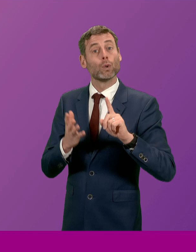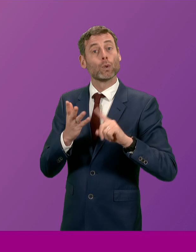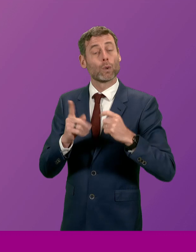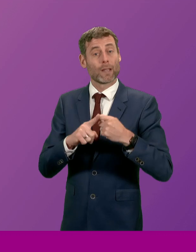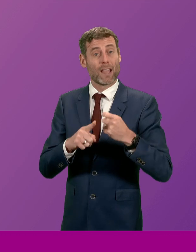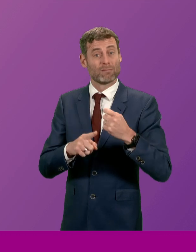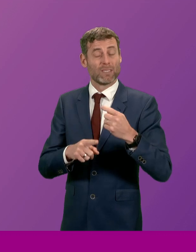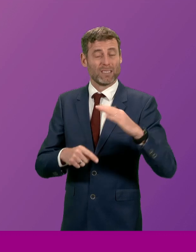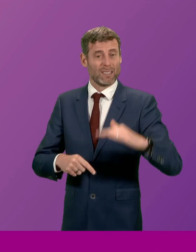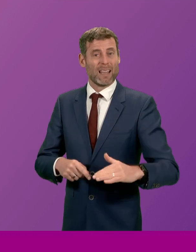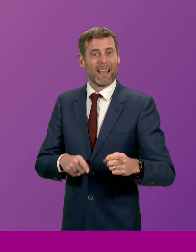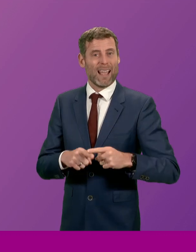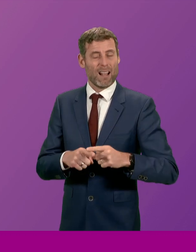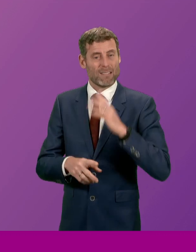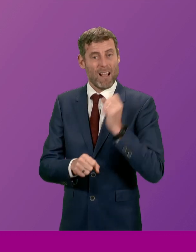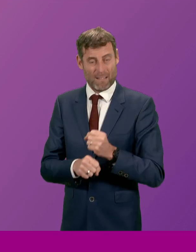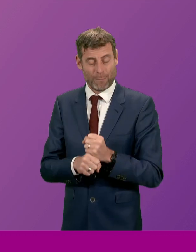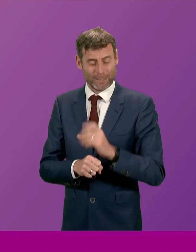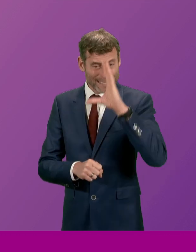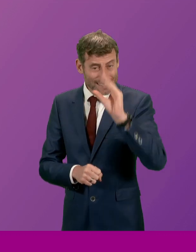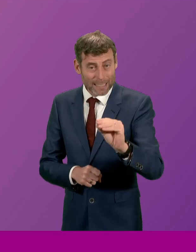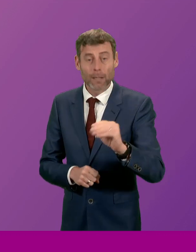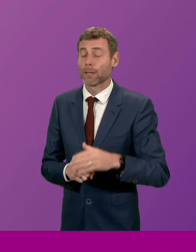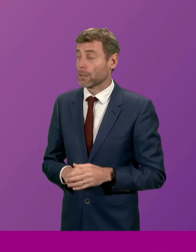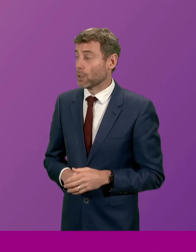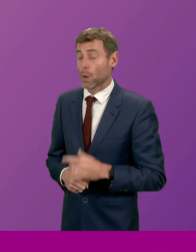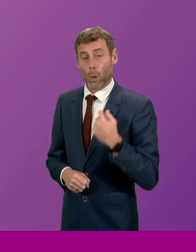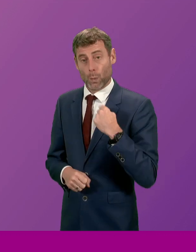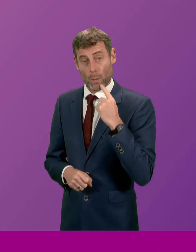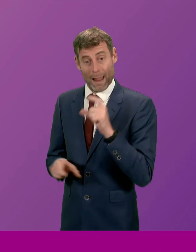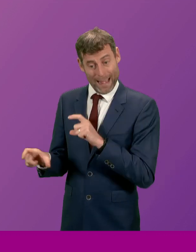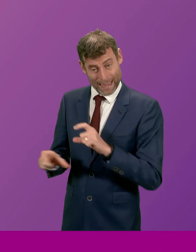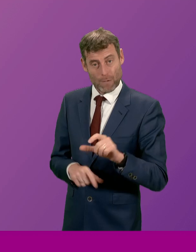in general questions before we started First Minister’s questions, we have put those concerns to the United Kingdom Government and will continue to do so.